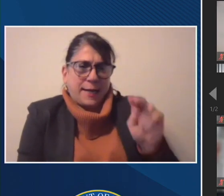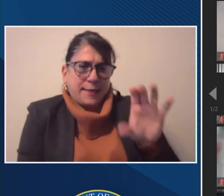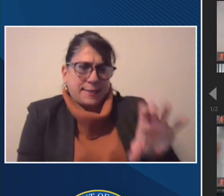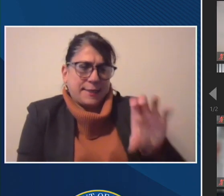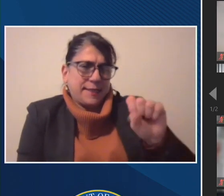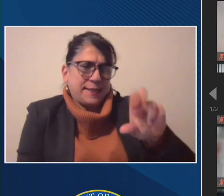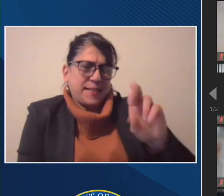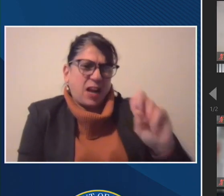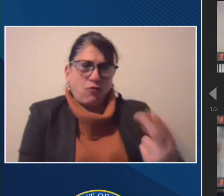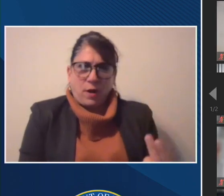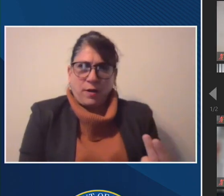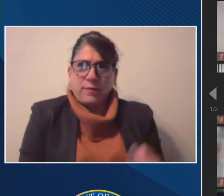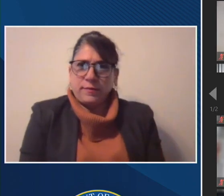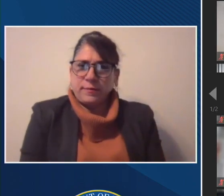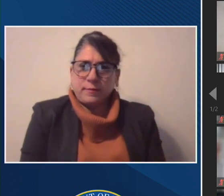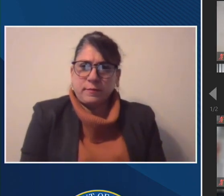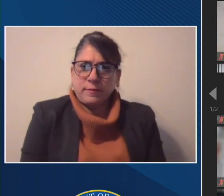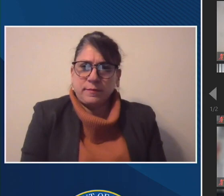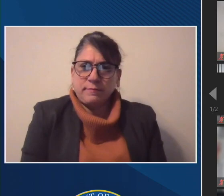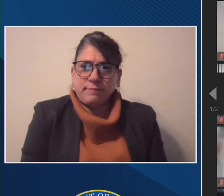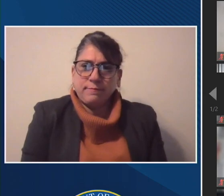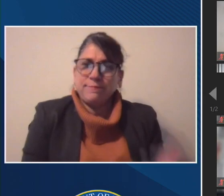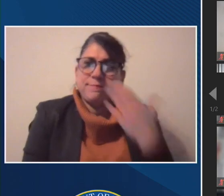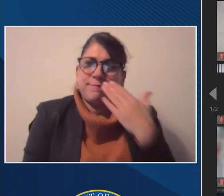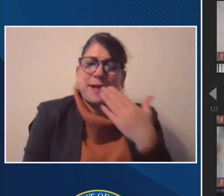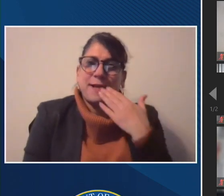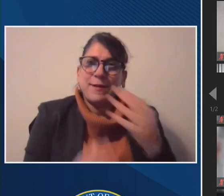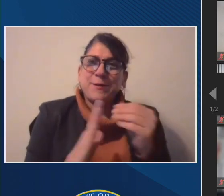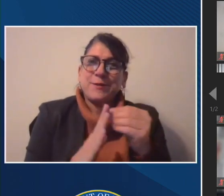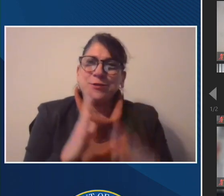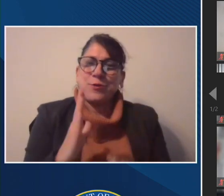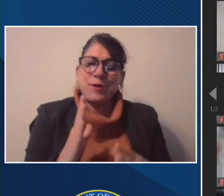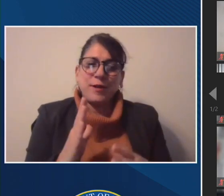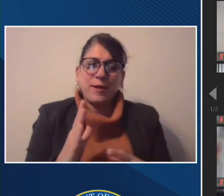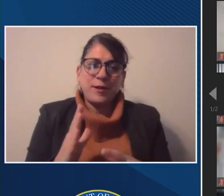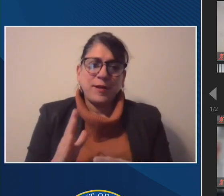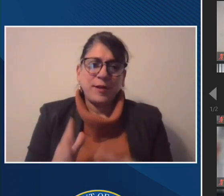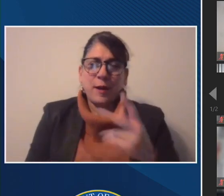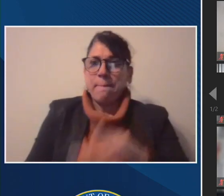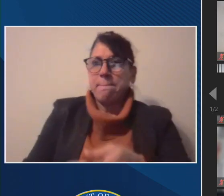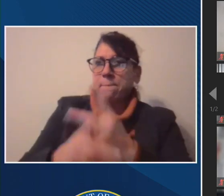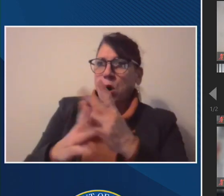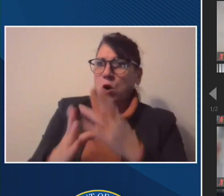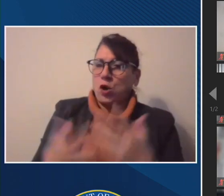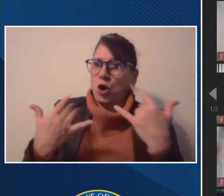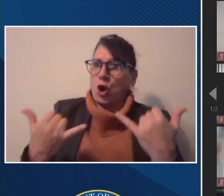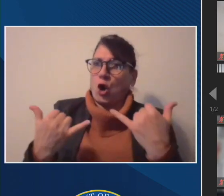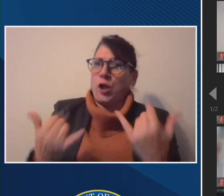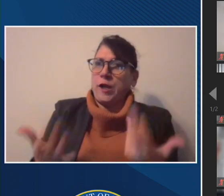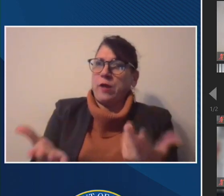Thank you. Students or borrowers, including currently enrolled borrowers or groups